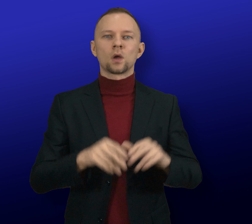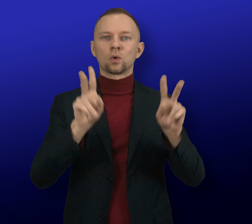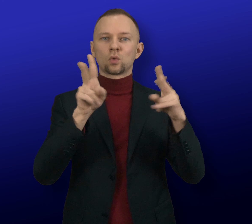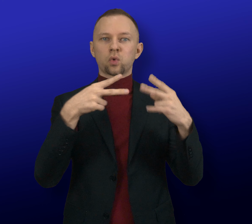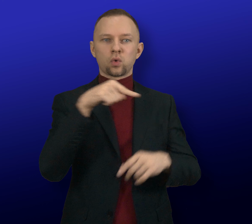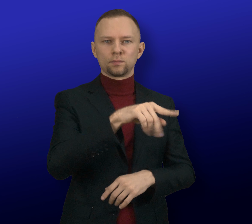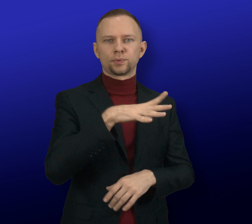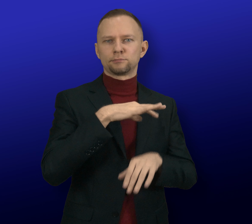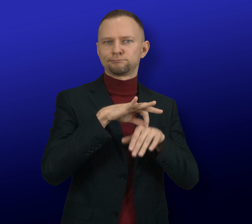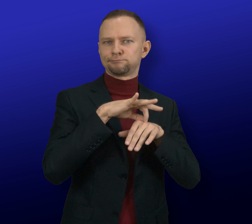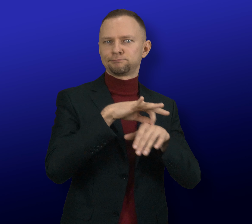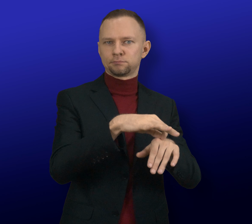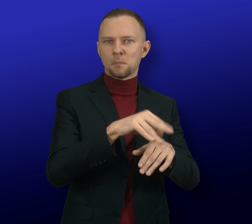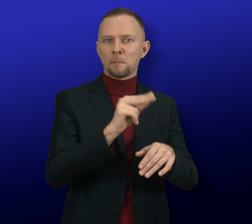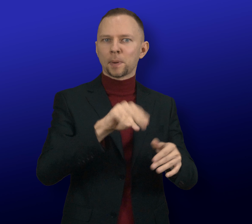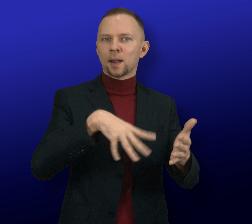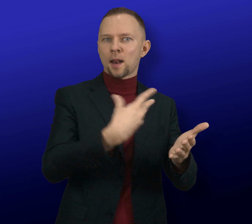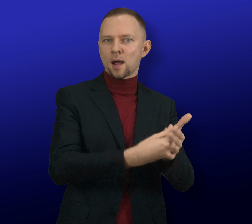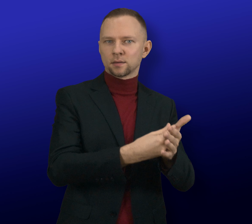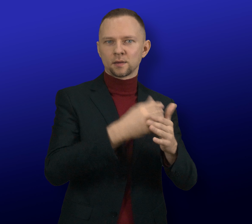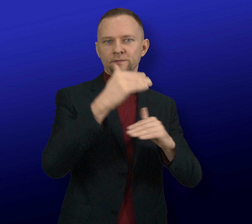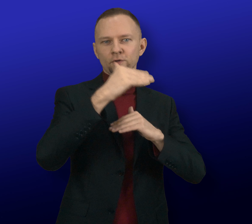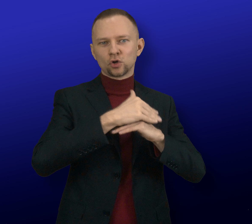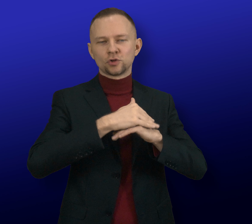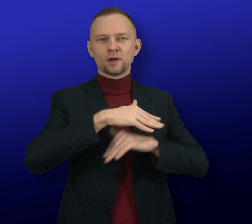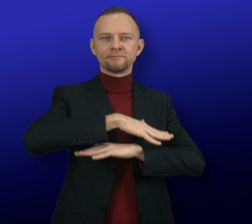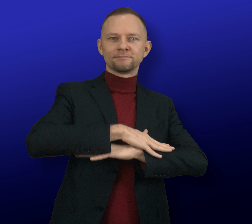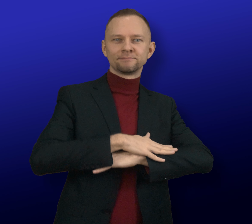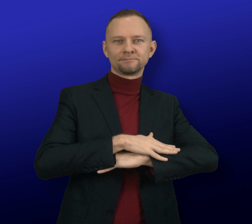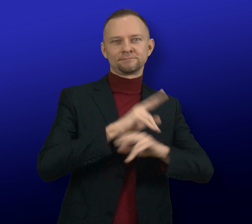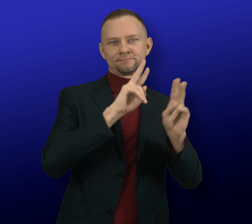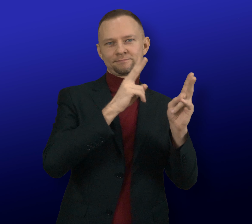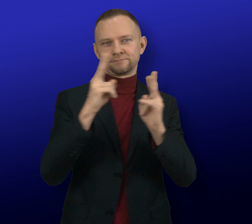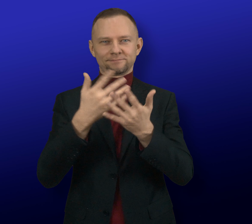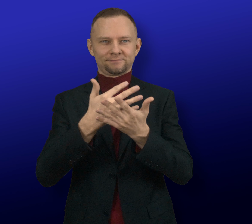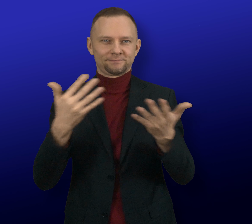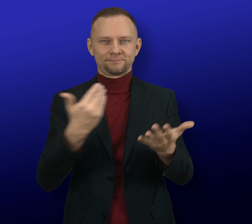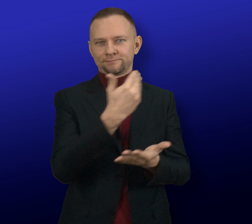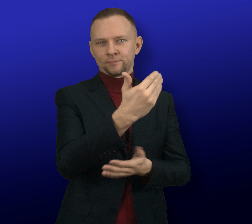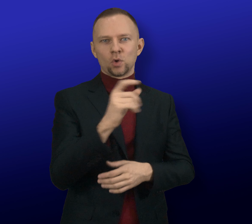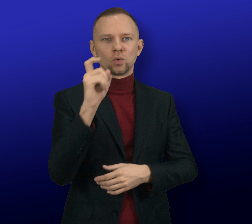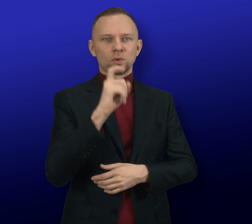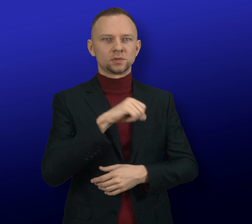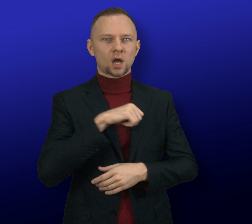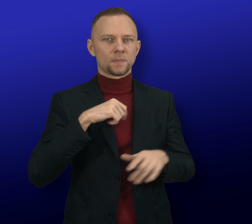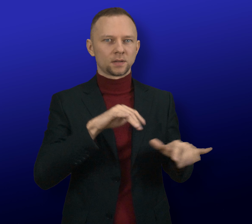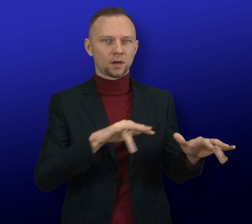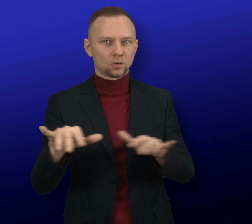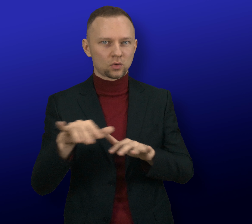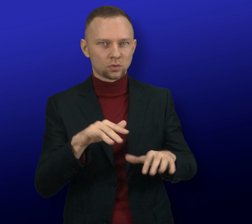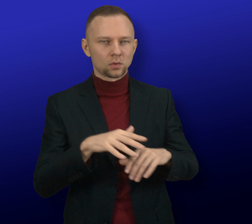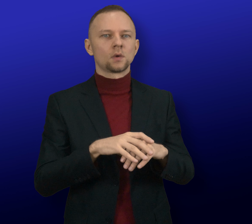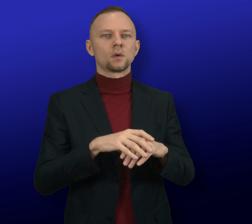The club hosted paid evenings of amateur performances,